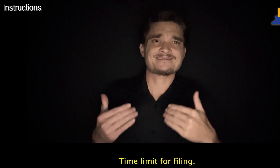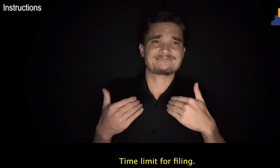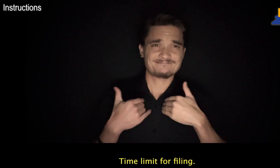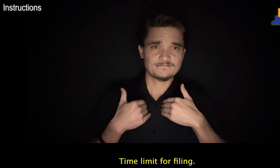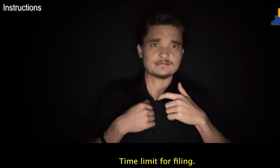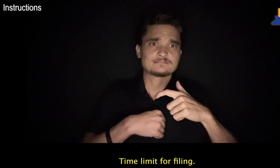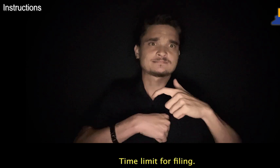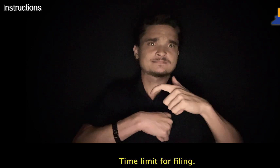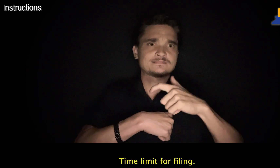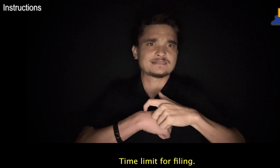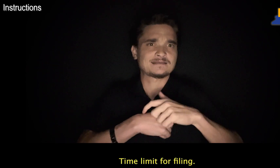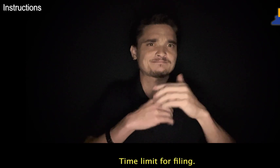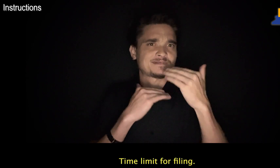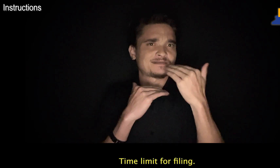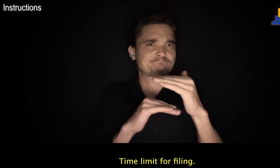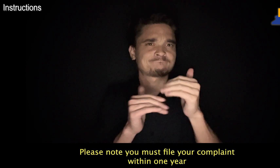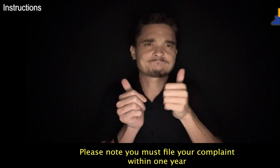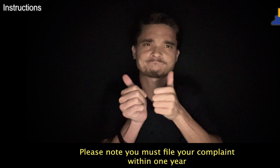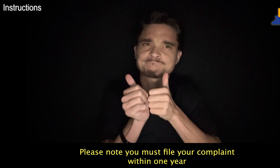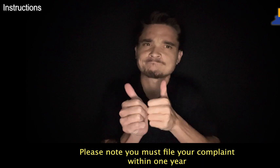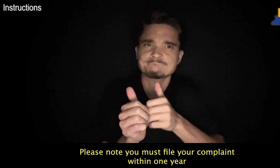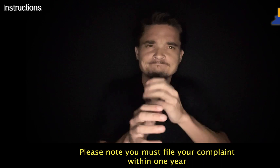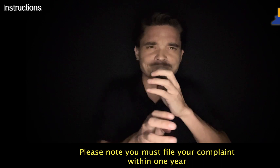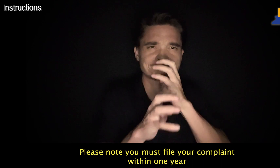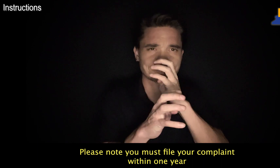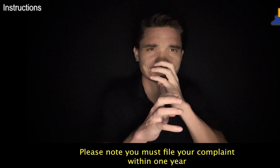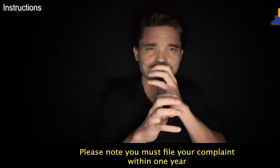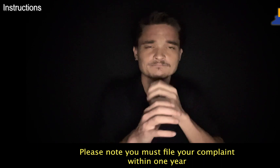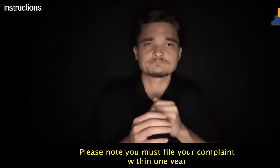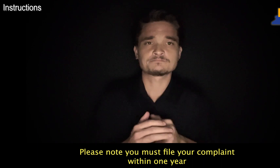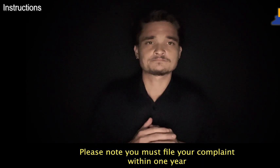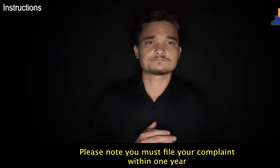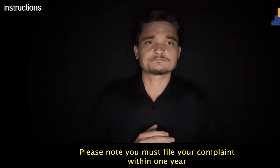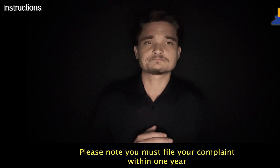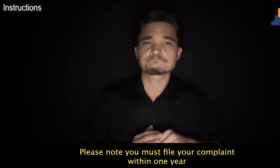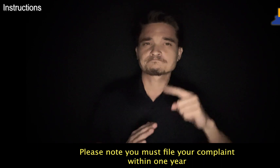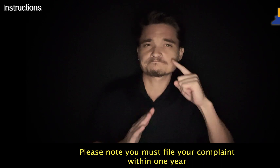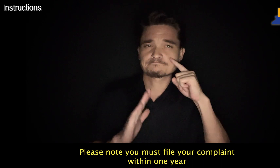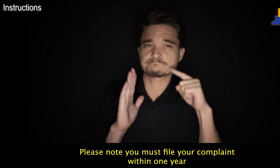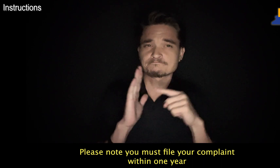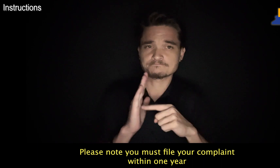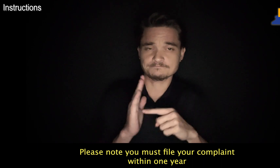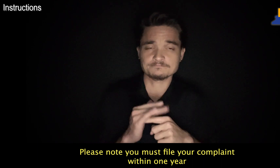Time limit for filing. Please note you must file your complaint within one year